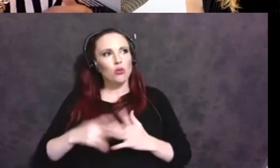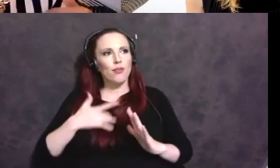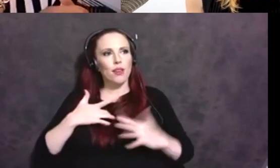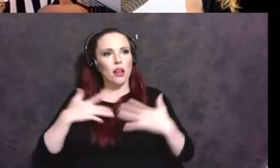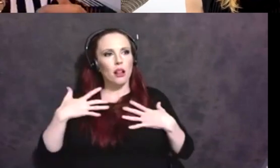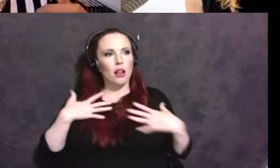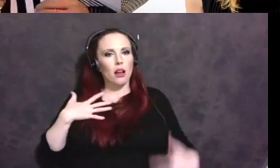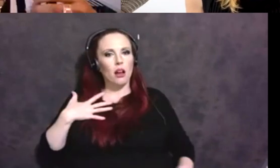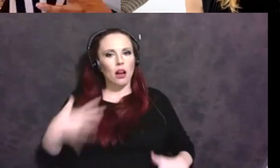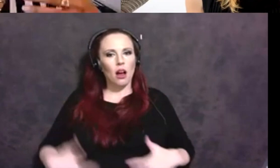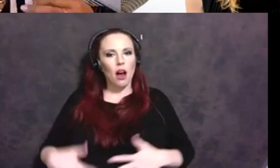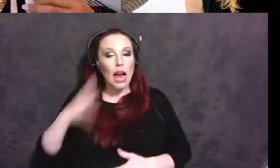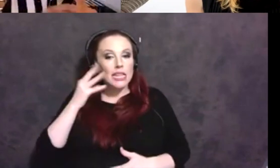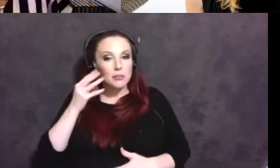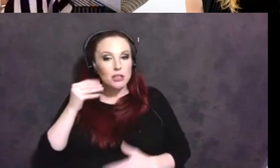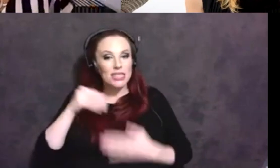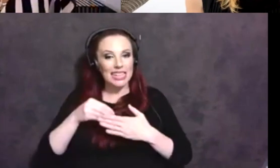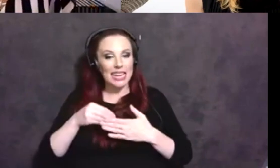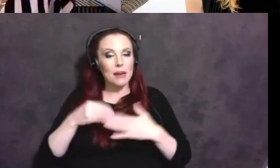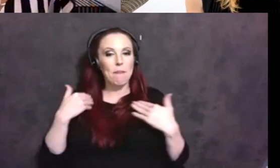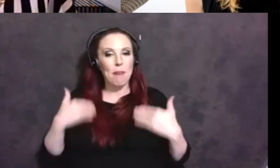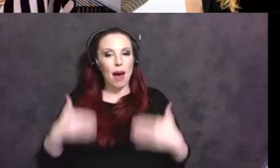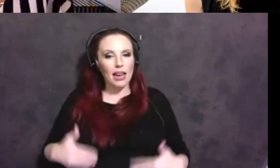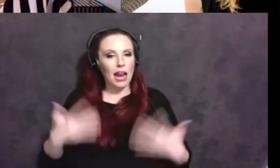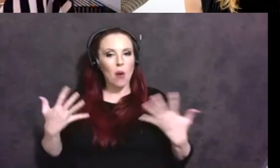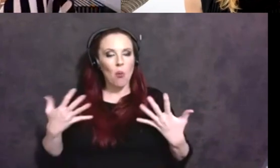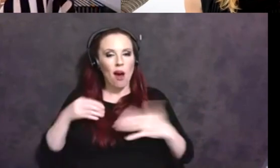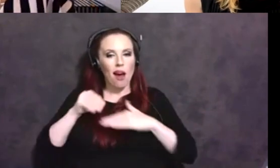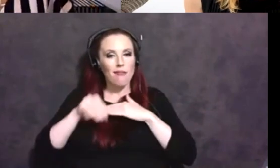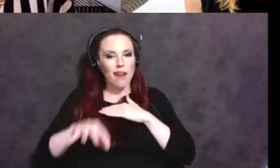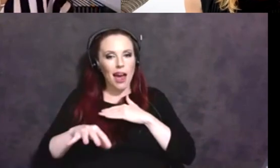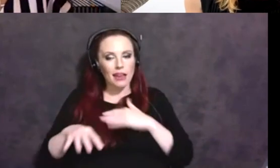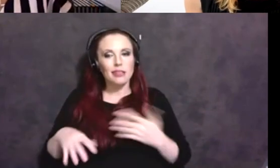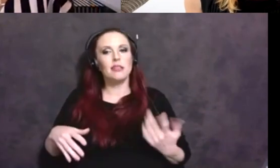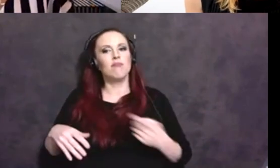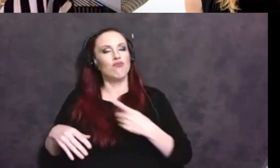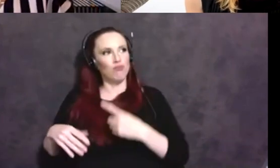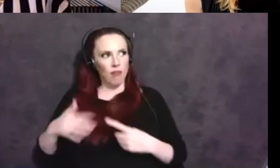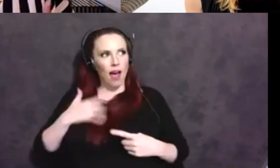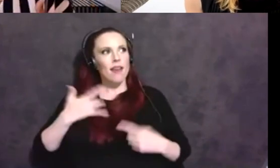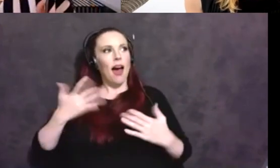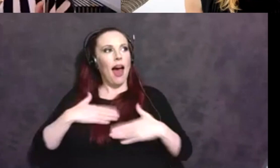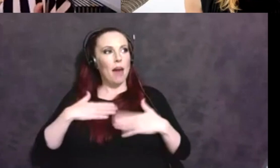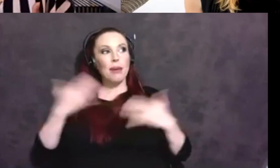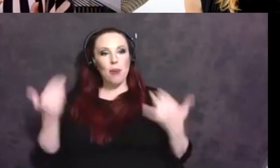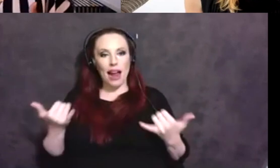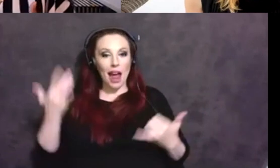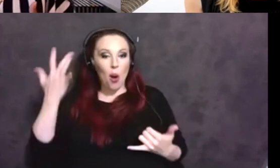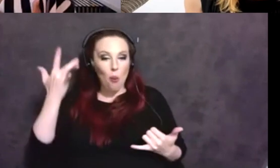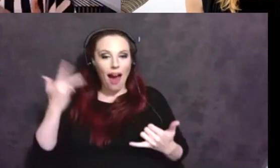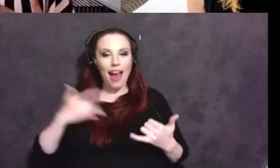trauma in our body, we start to be able to sense these types of experiences in the body.